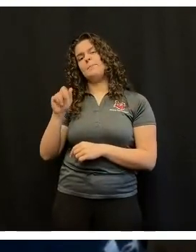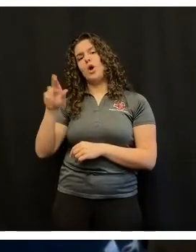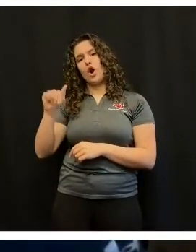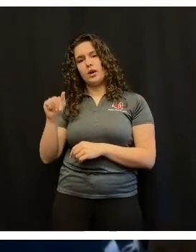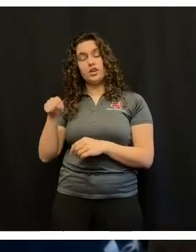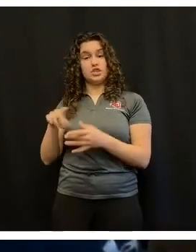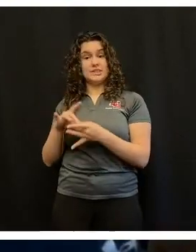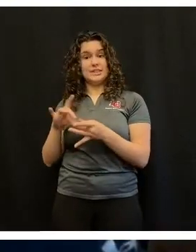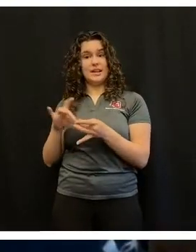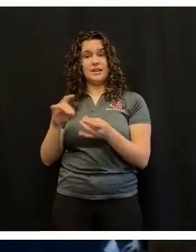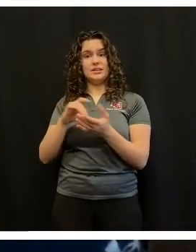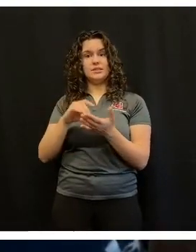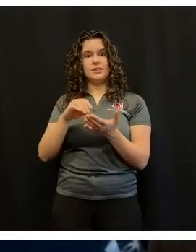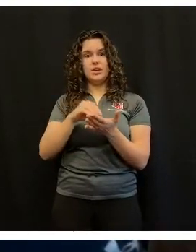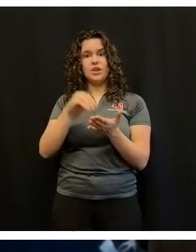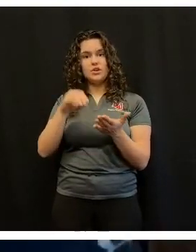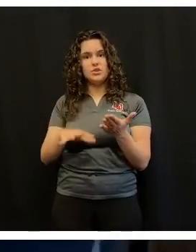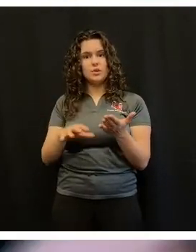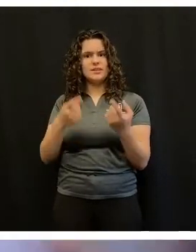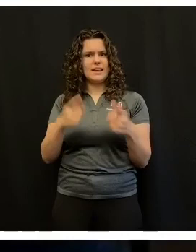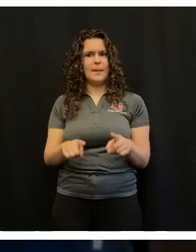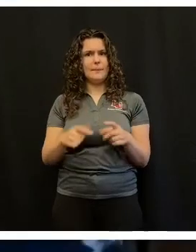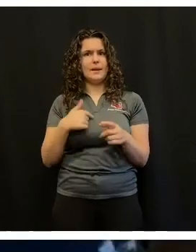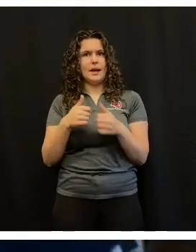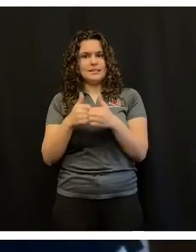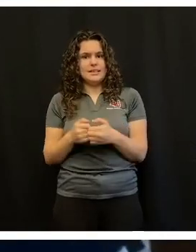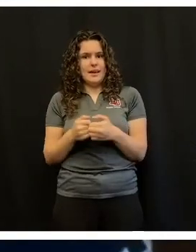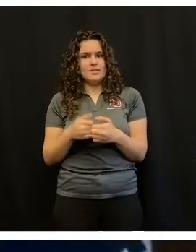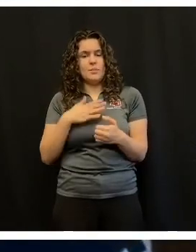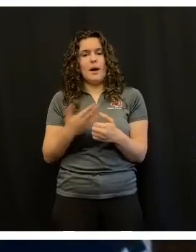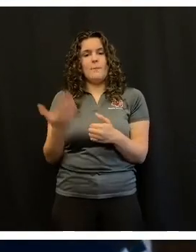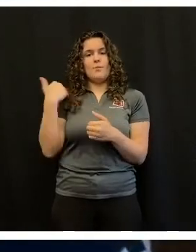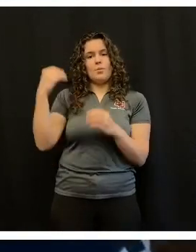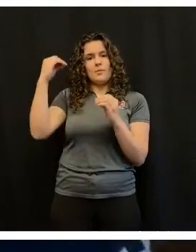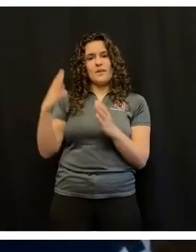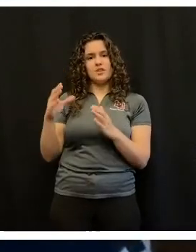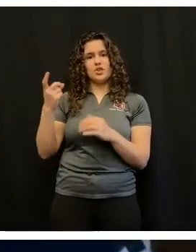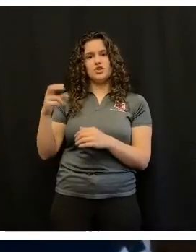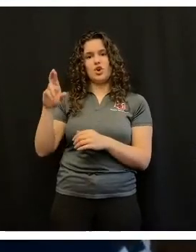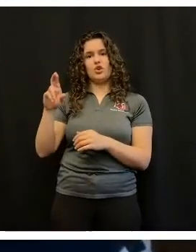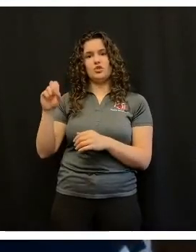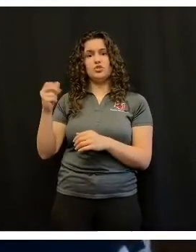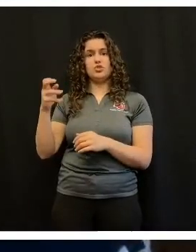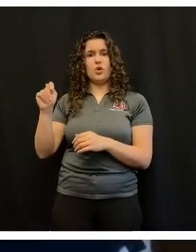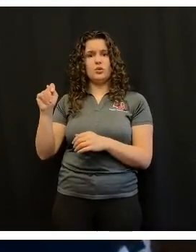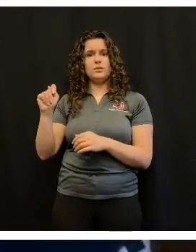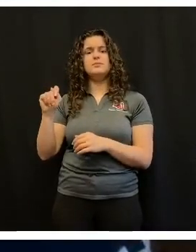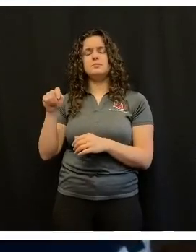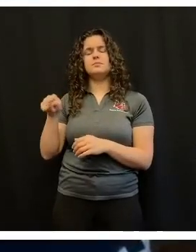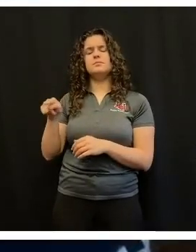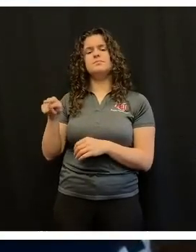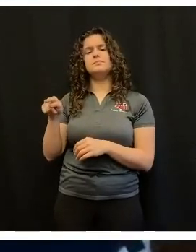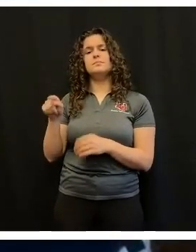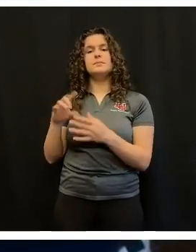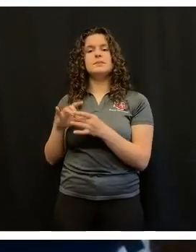"I sent a text to my former professor, Dr. Kaye Shelton." And you just said, "Thank you so much for